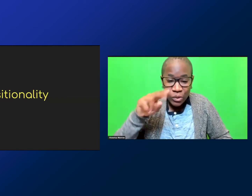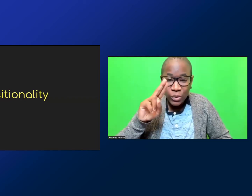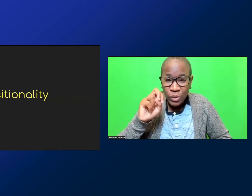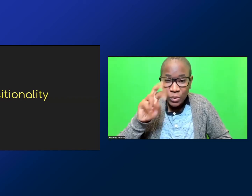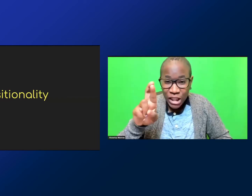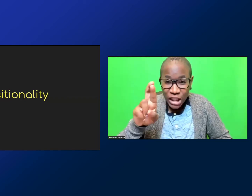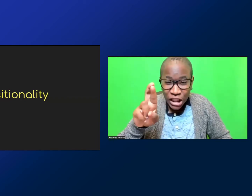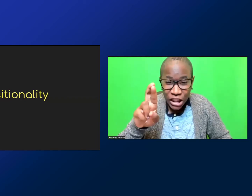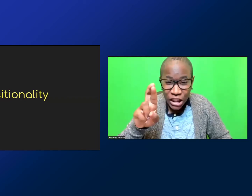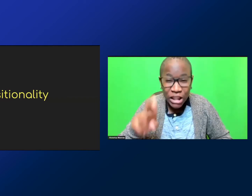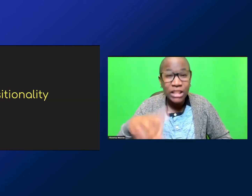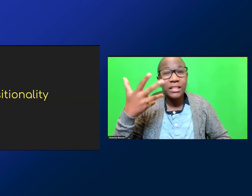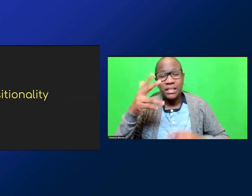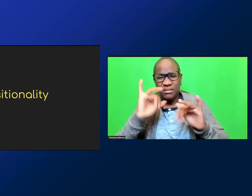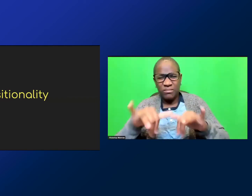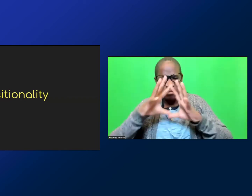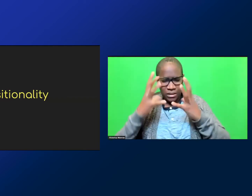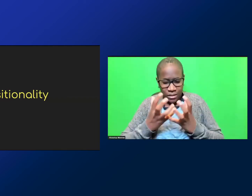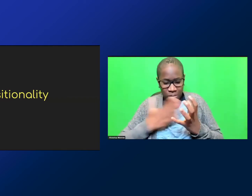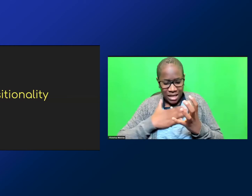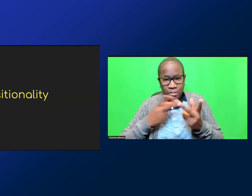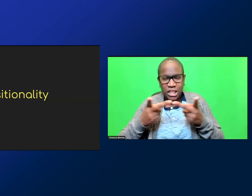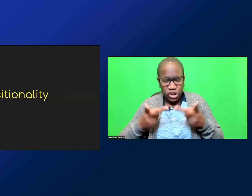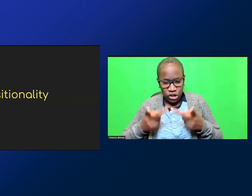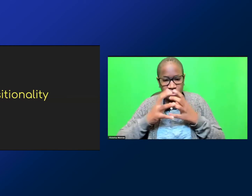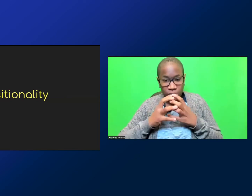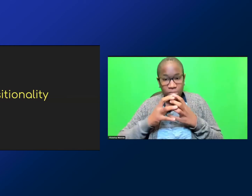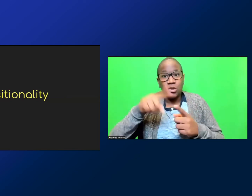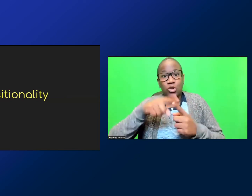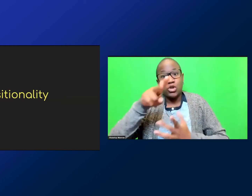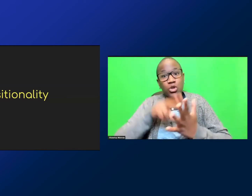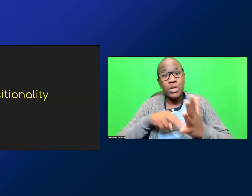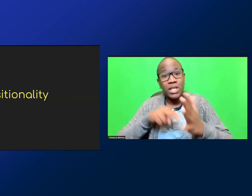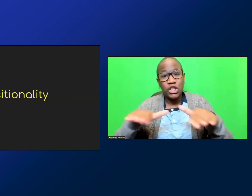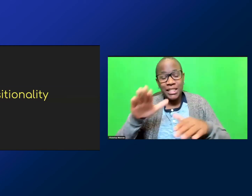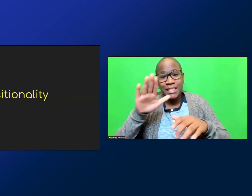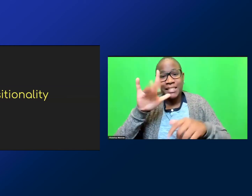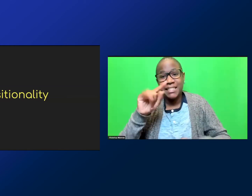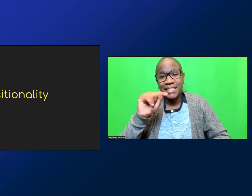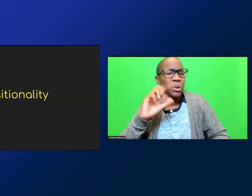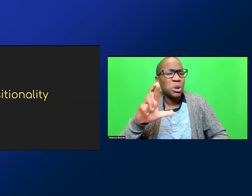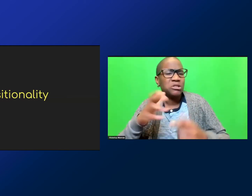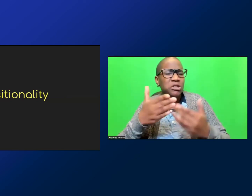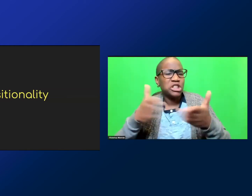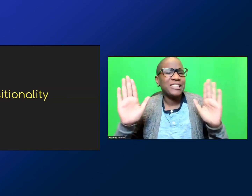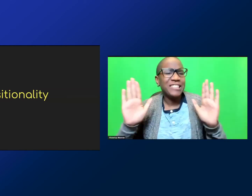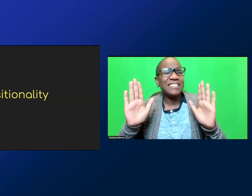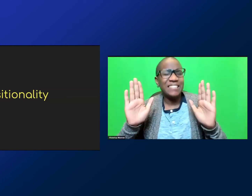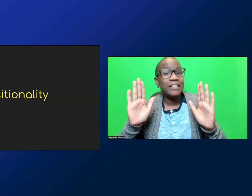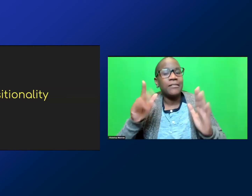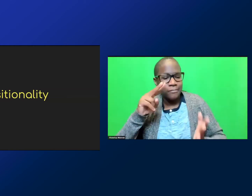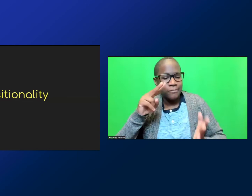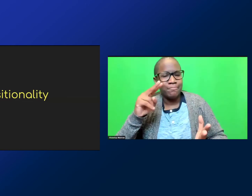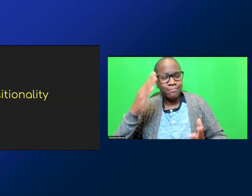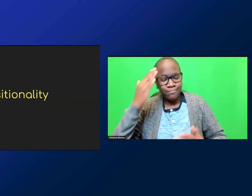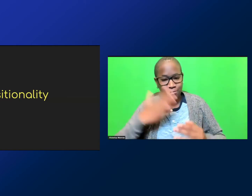and i am genderqueer now that identity is going to be brought is what i'm using as my lens when i'm